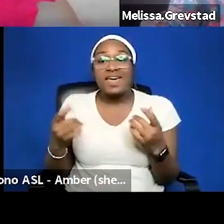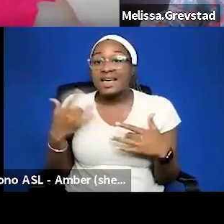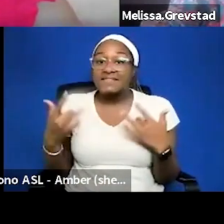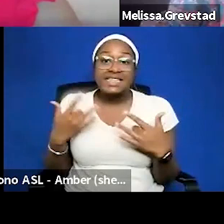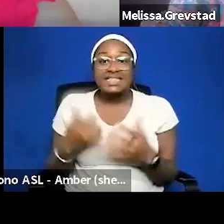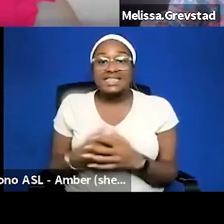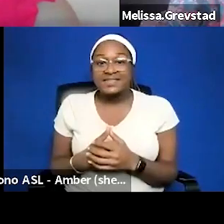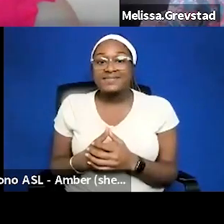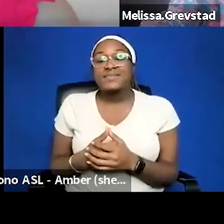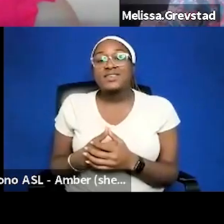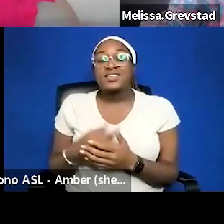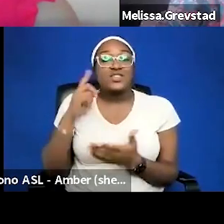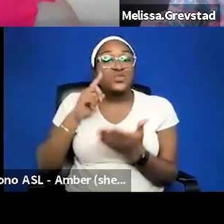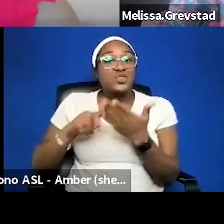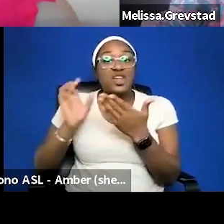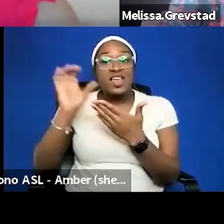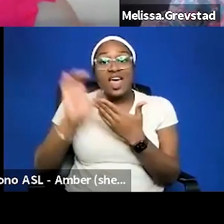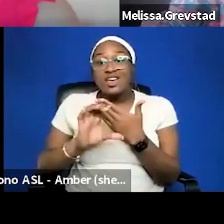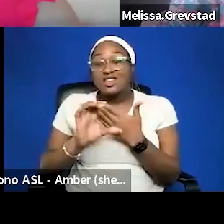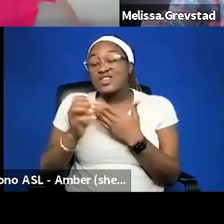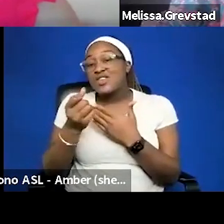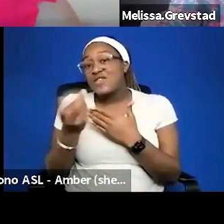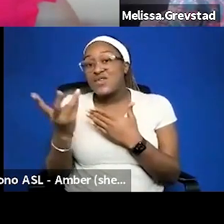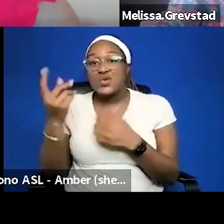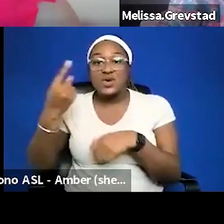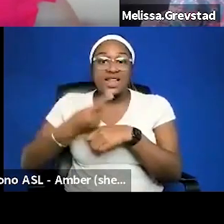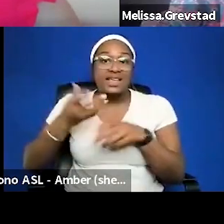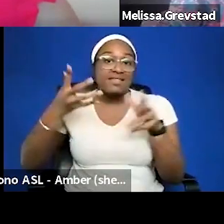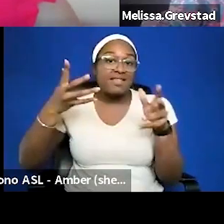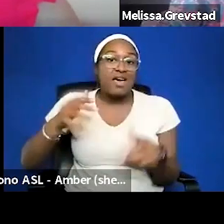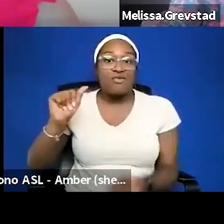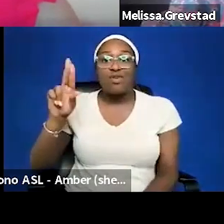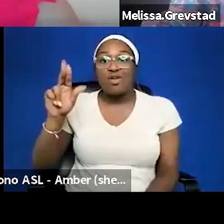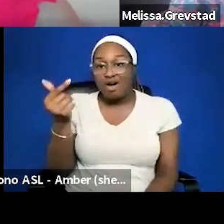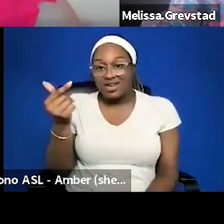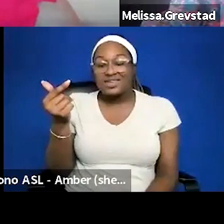for what is left in these last few days of August. And then, of course, we will be continuing with some Size